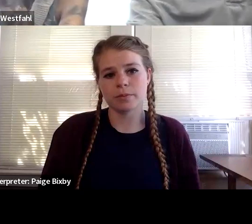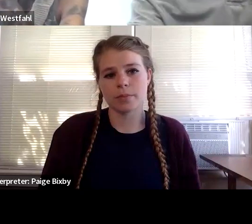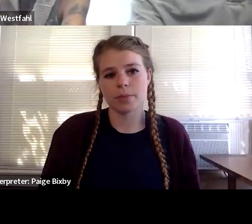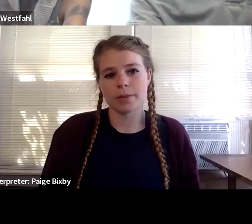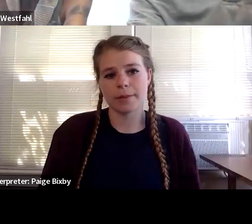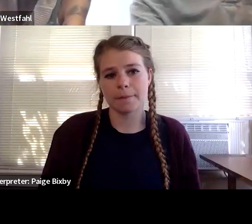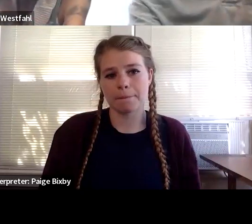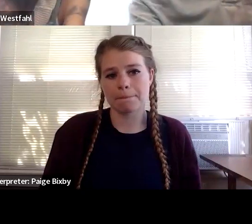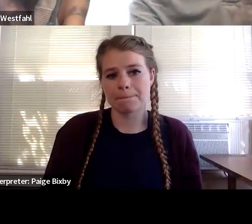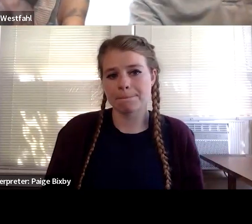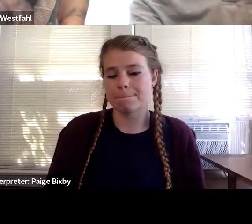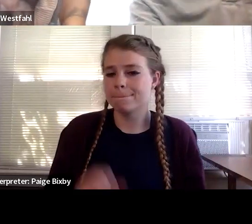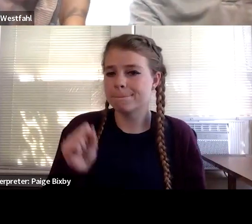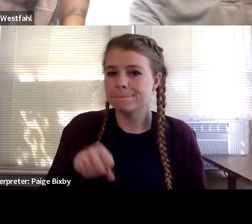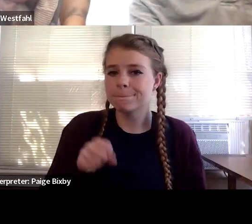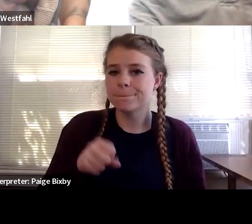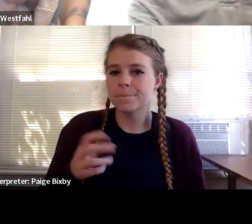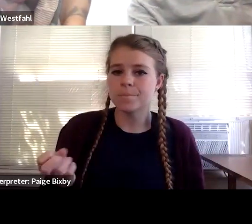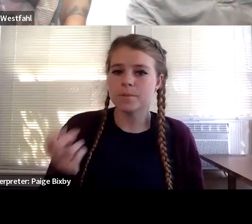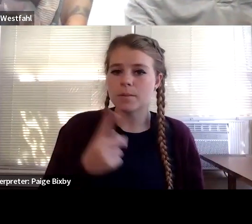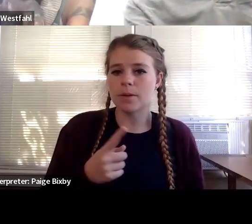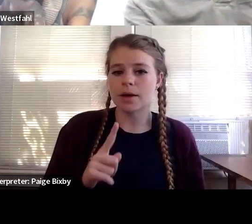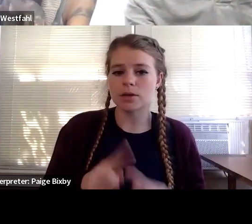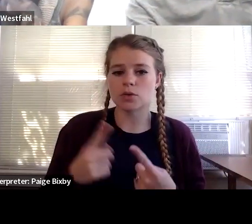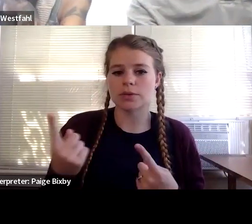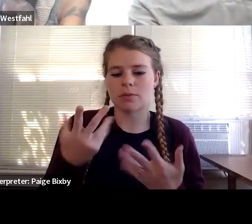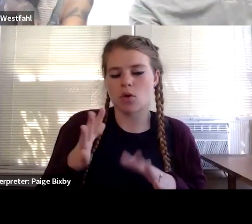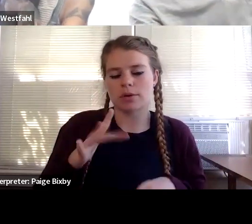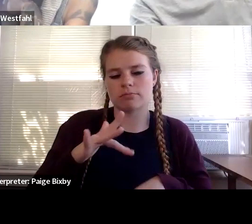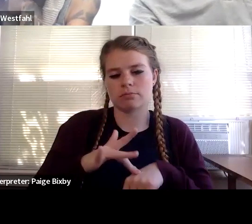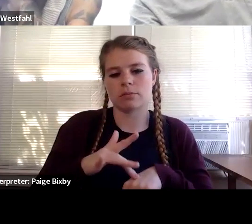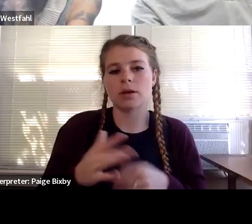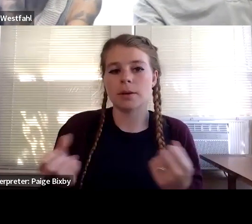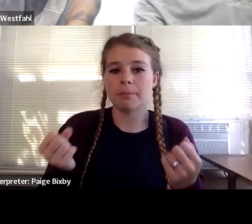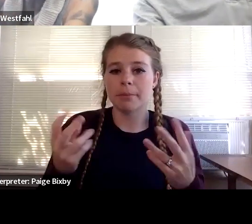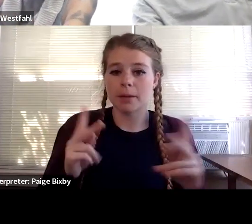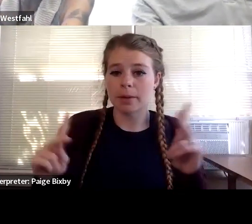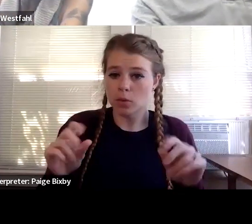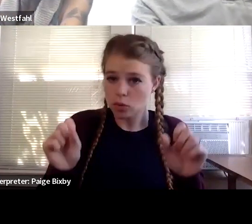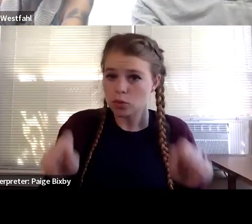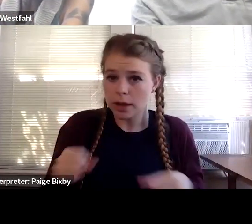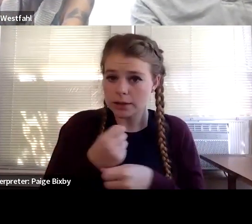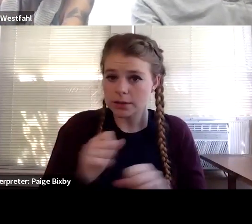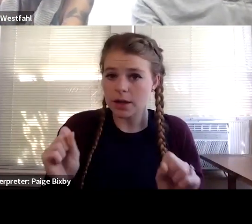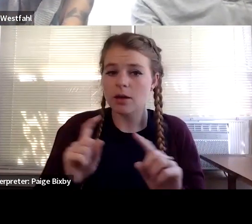It goes back to something I touched on too. A lot of these people are able to be saved, but they don't know any better.